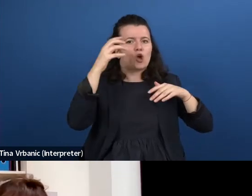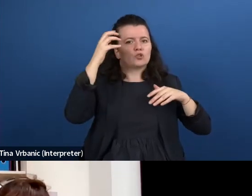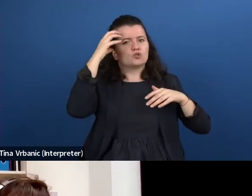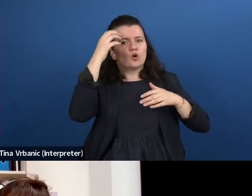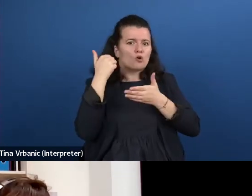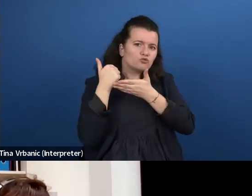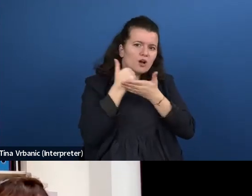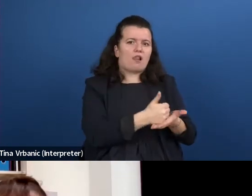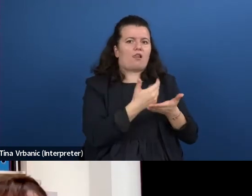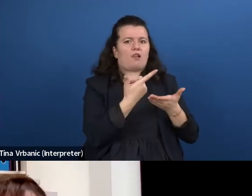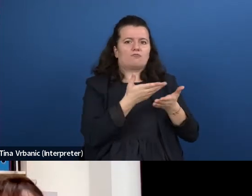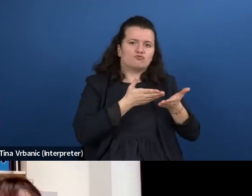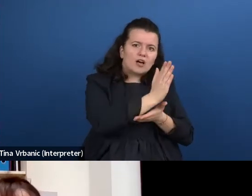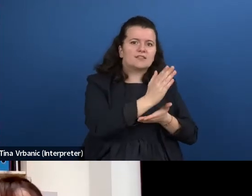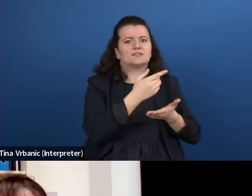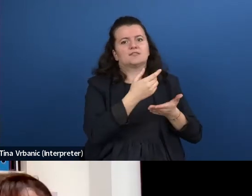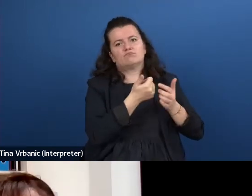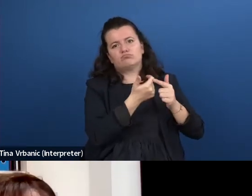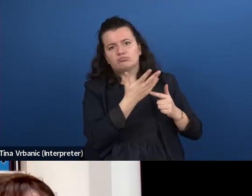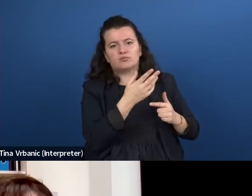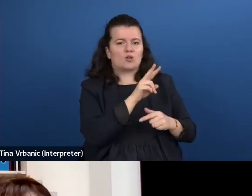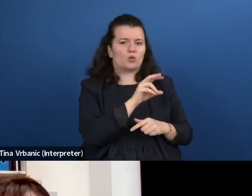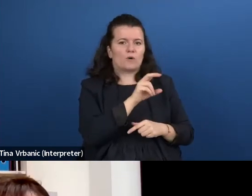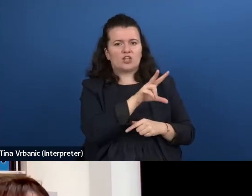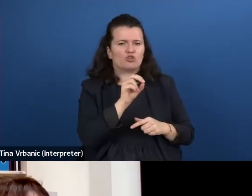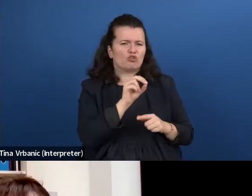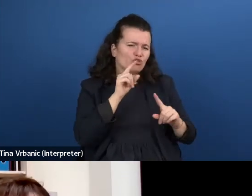about all issues related to the rights of persons with disabilities.